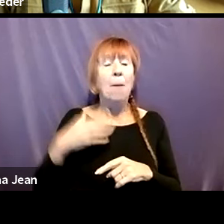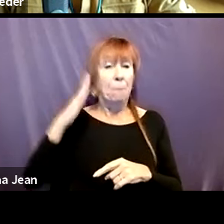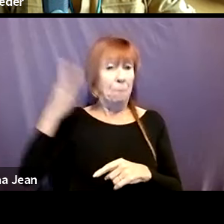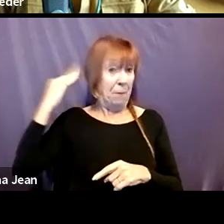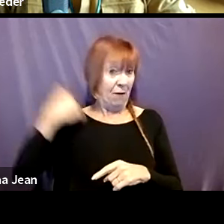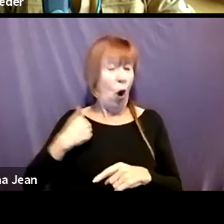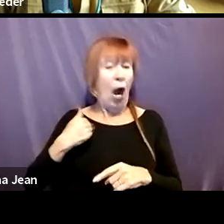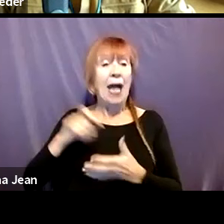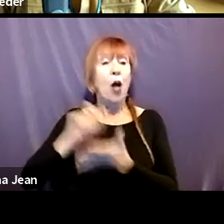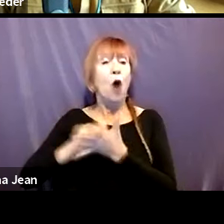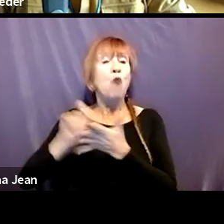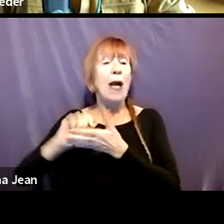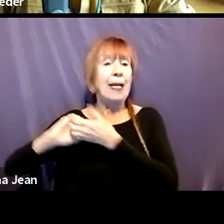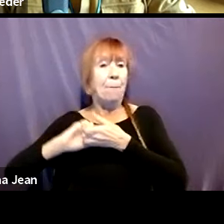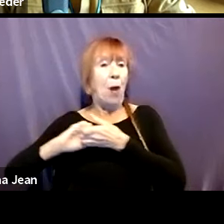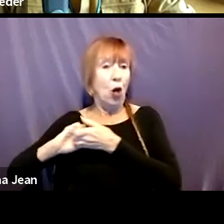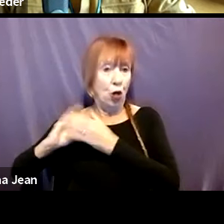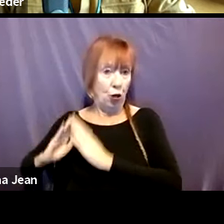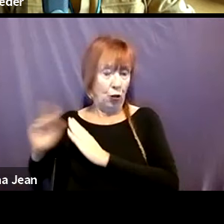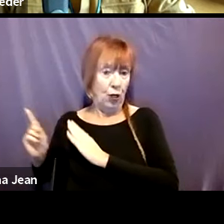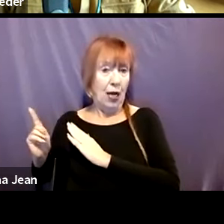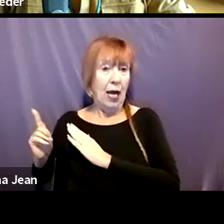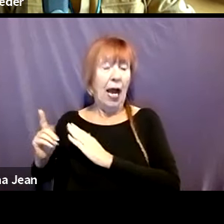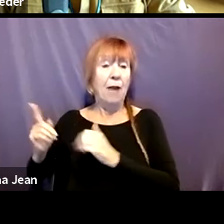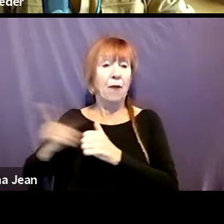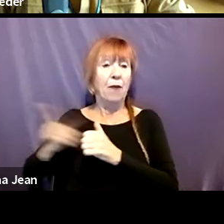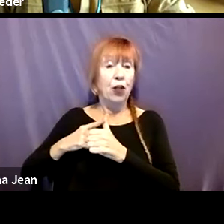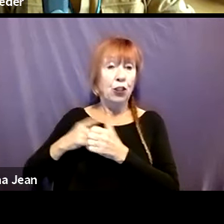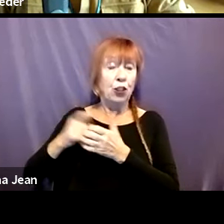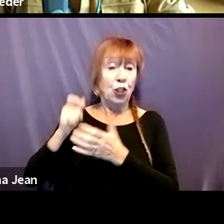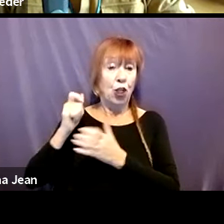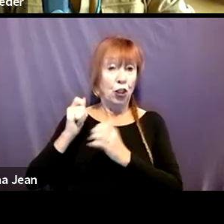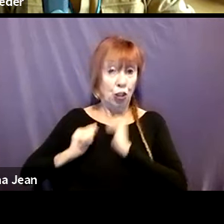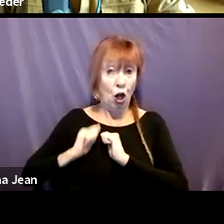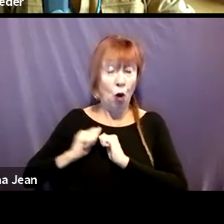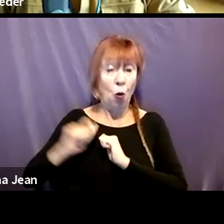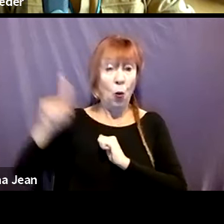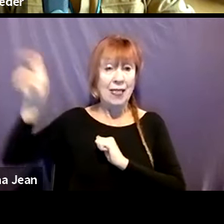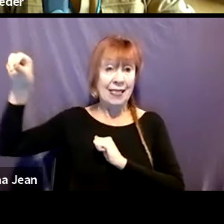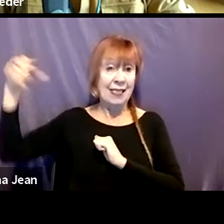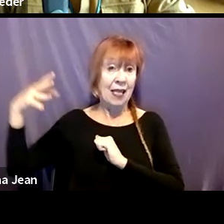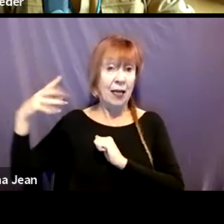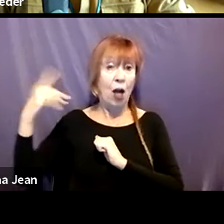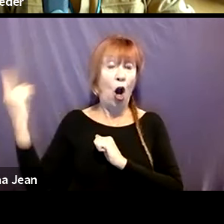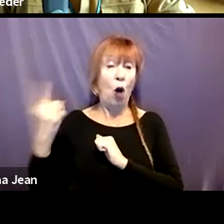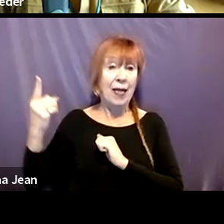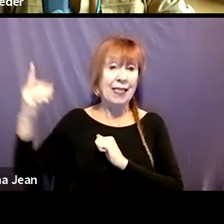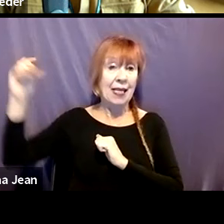and our first show was "Always Sunny", and that did help. You know, "Always Sunny", this was season four.